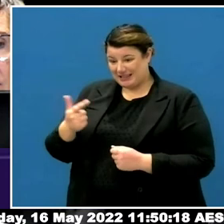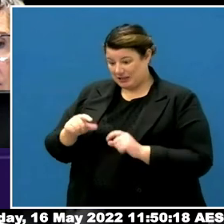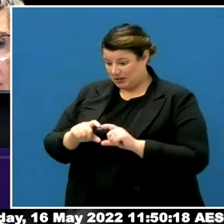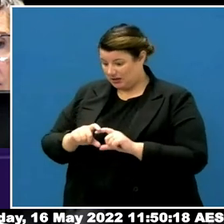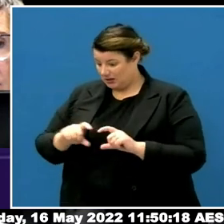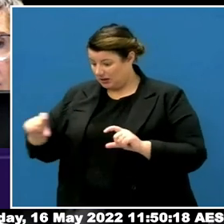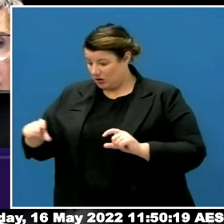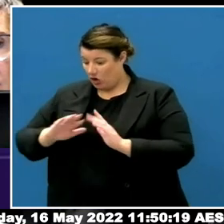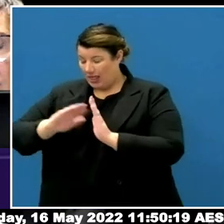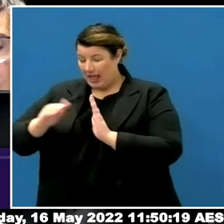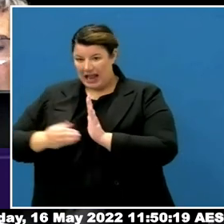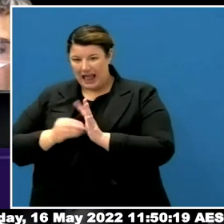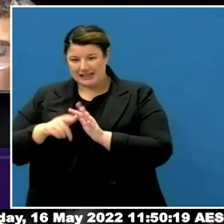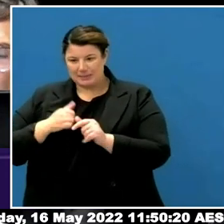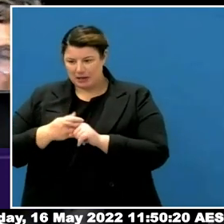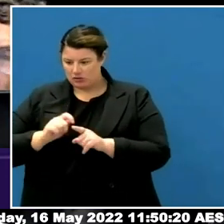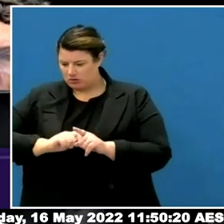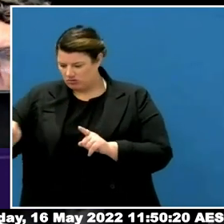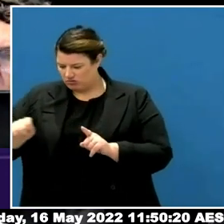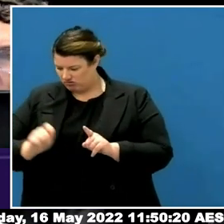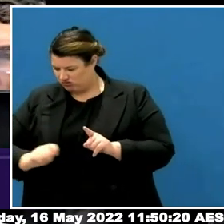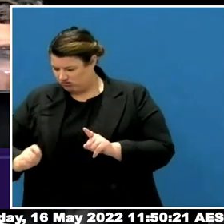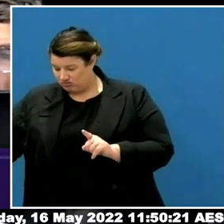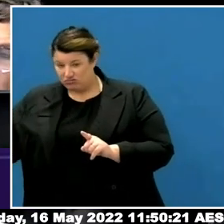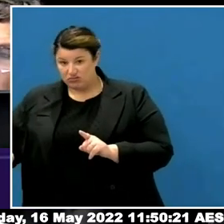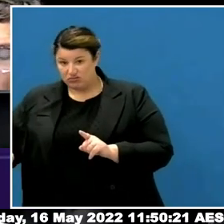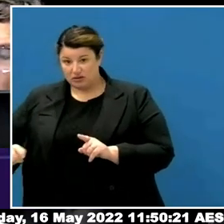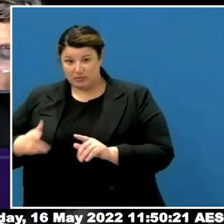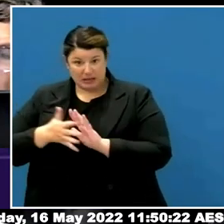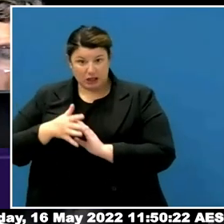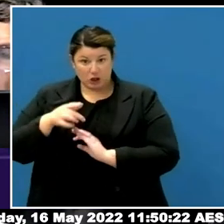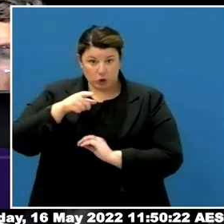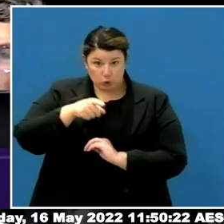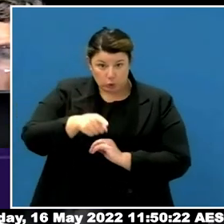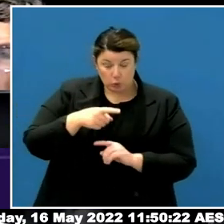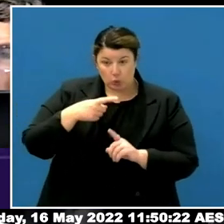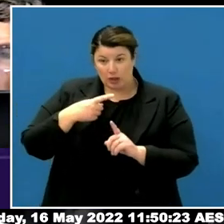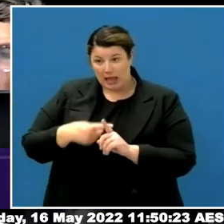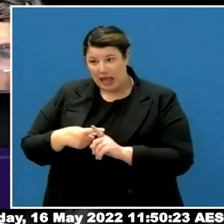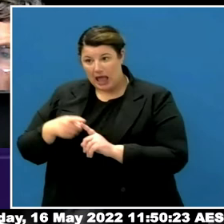last page, was that an agreement by the Afford officer to reduce-